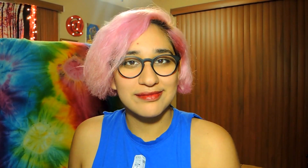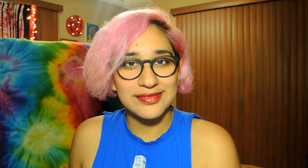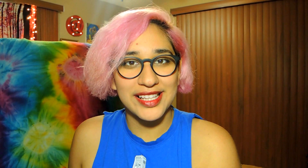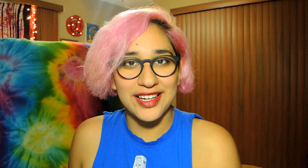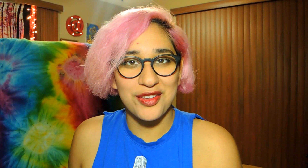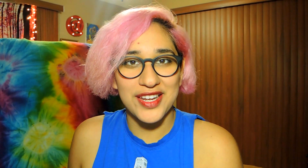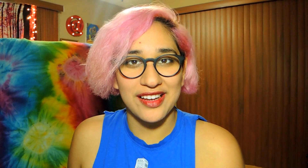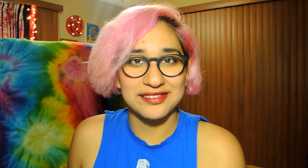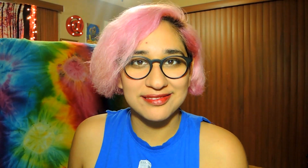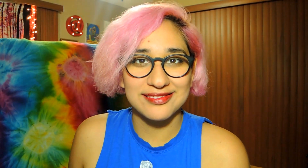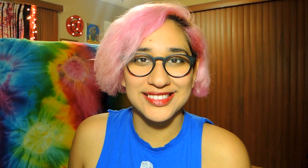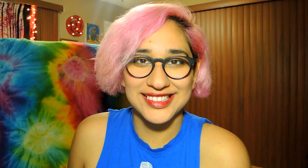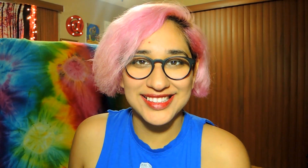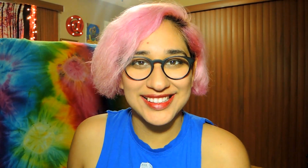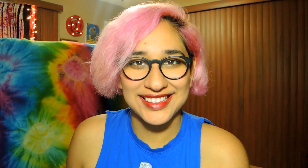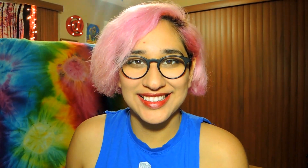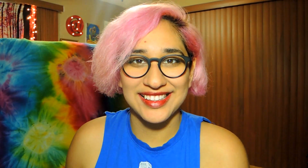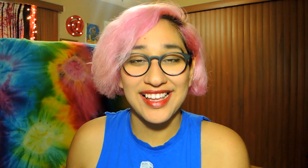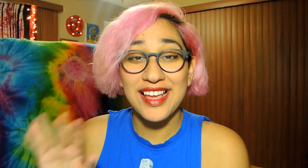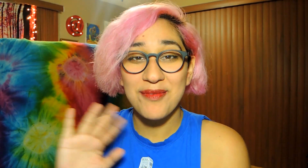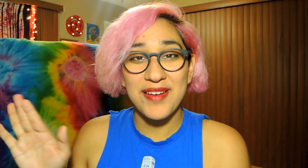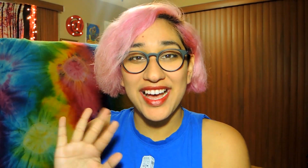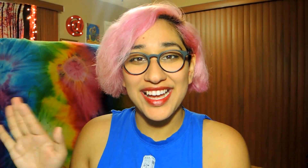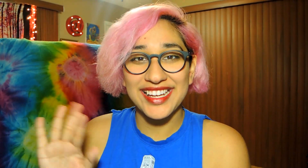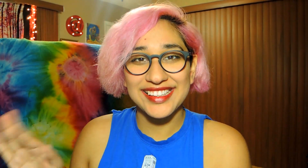in another video. Bye!